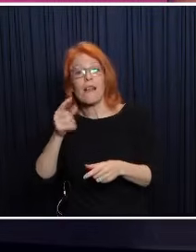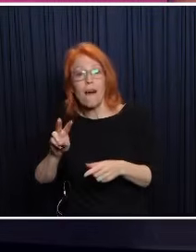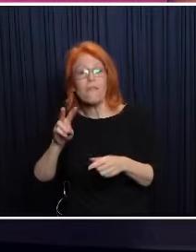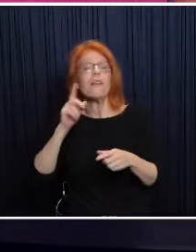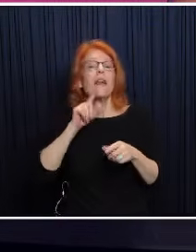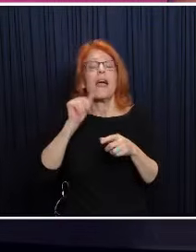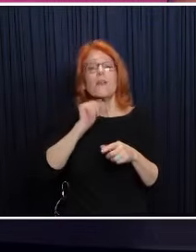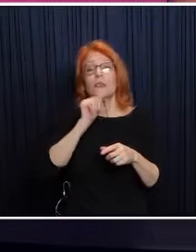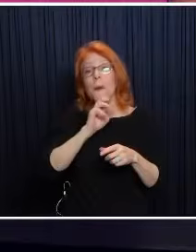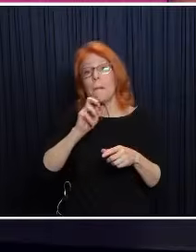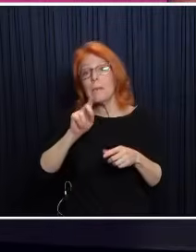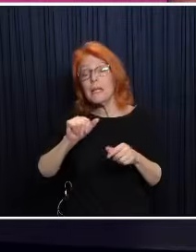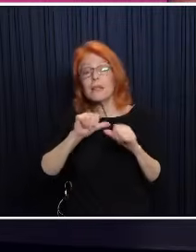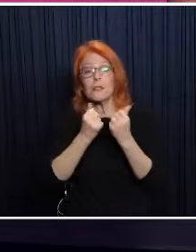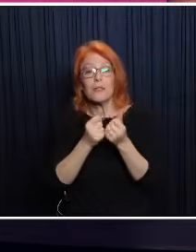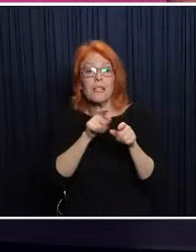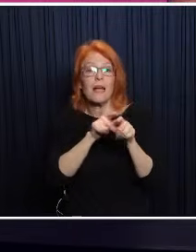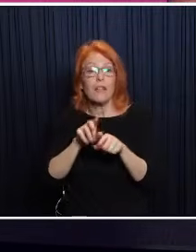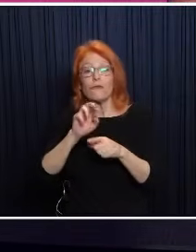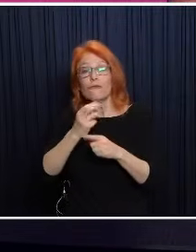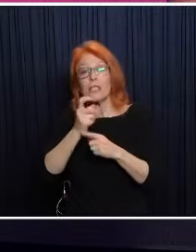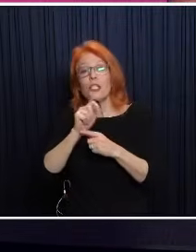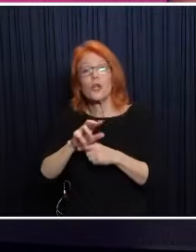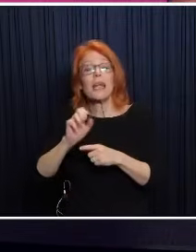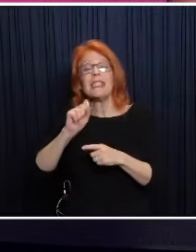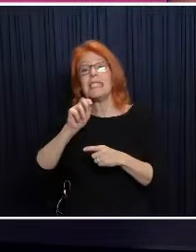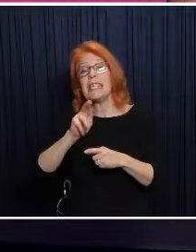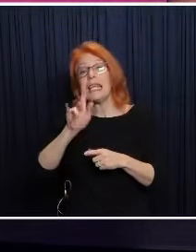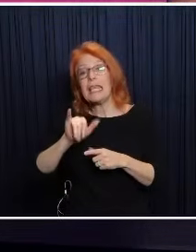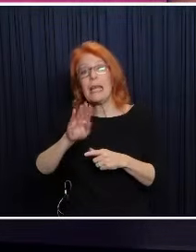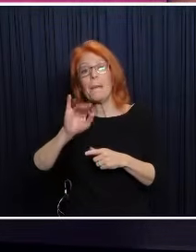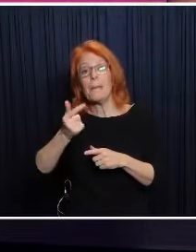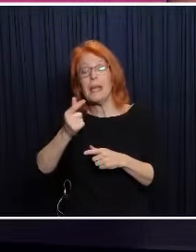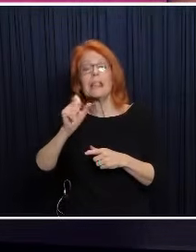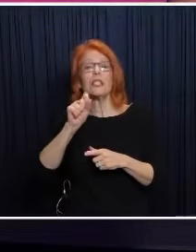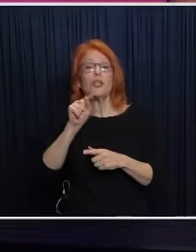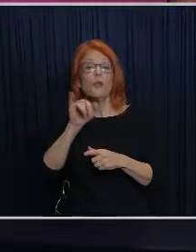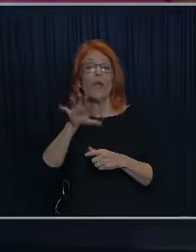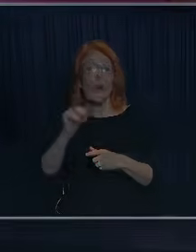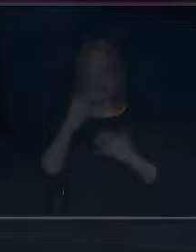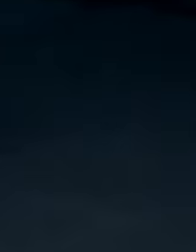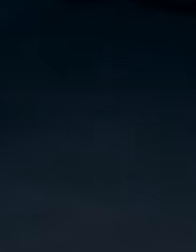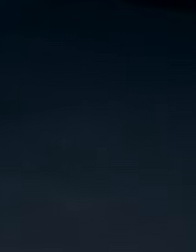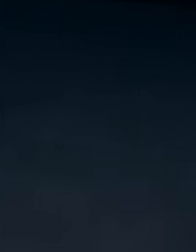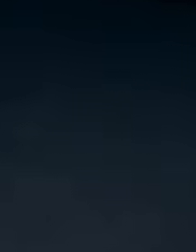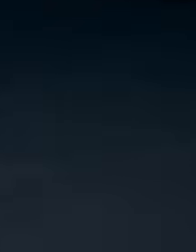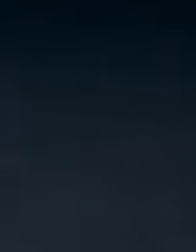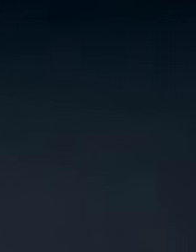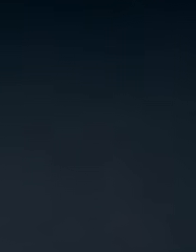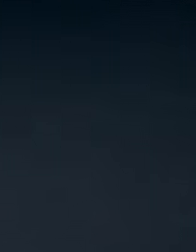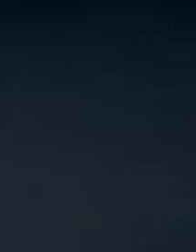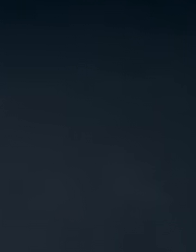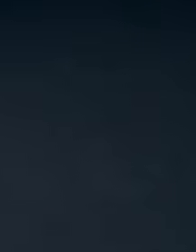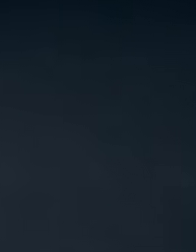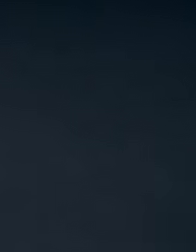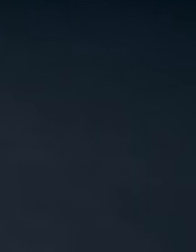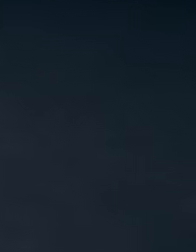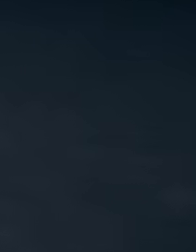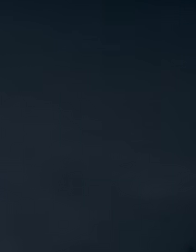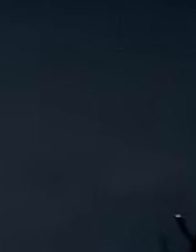ABOUT FUTURE DEBATES BY HEADING